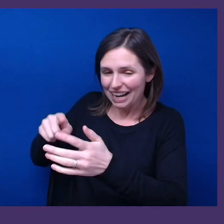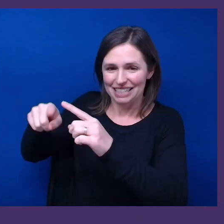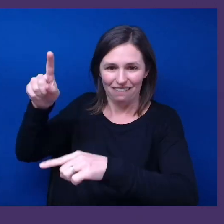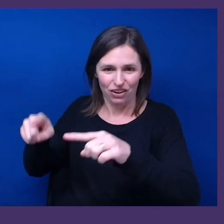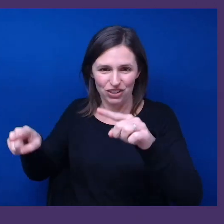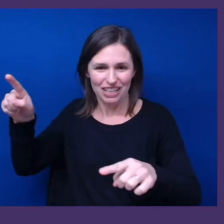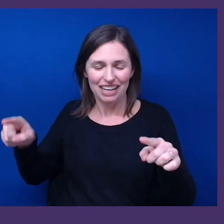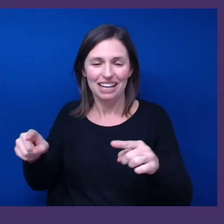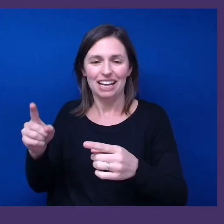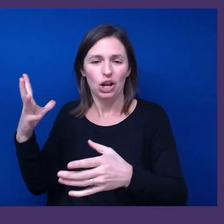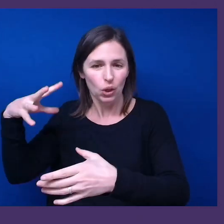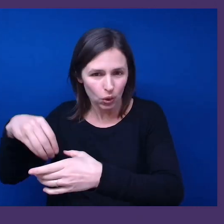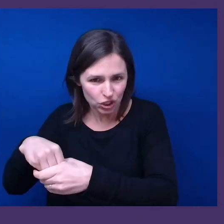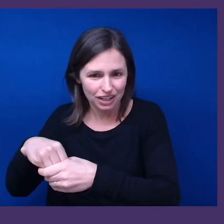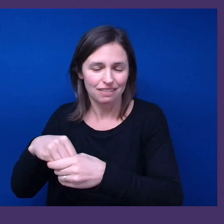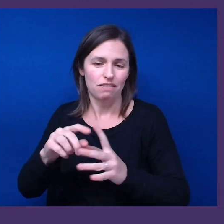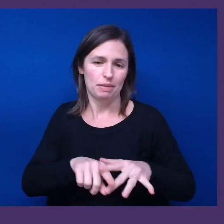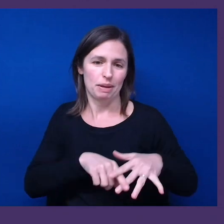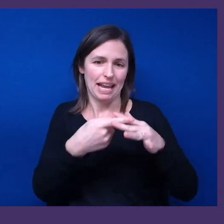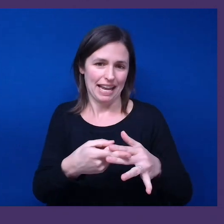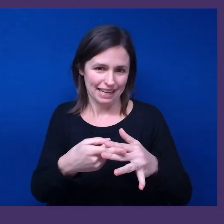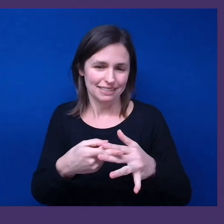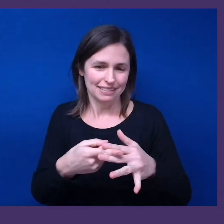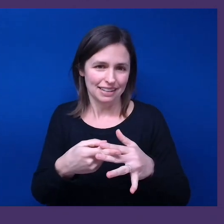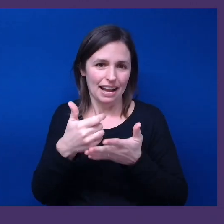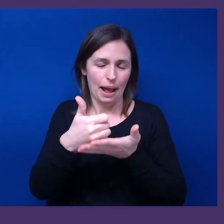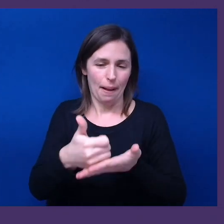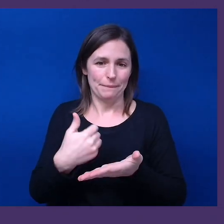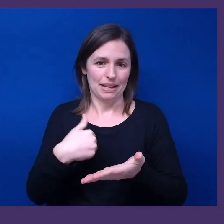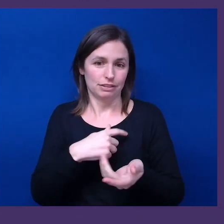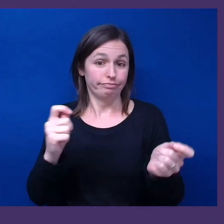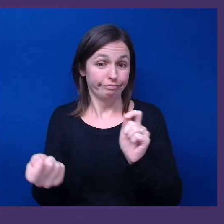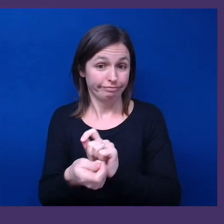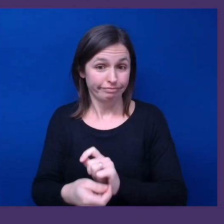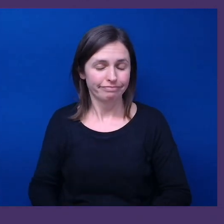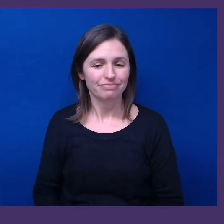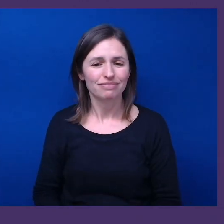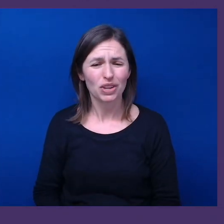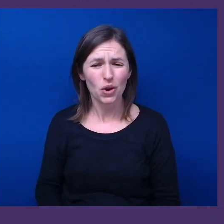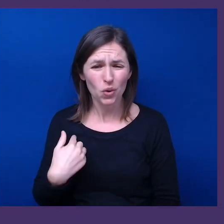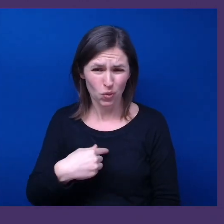We believe this is more than possible, and AI can be an incredible tool